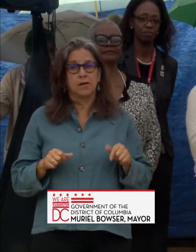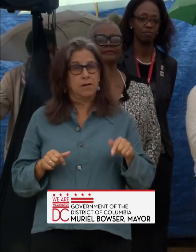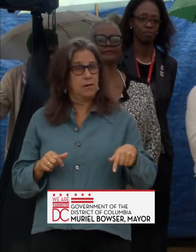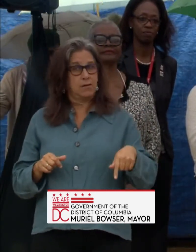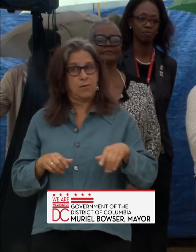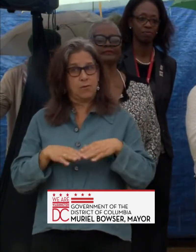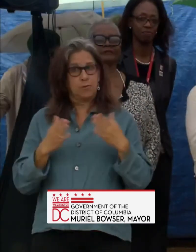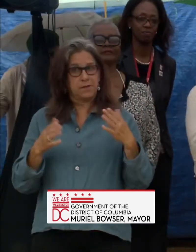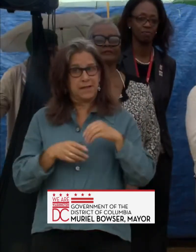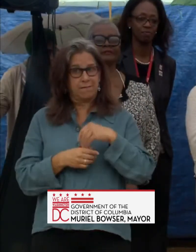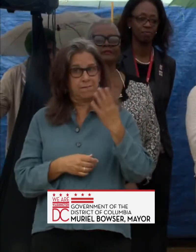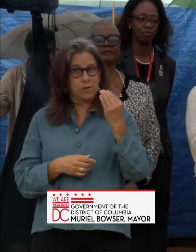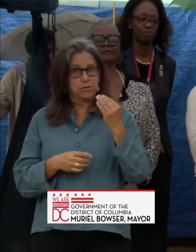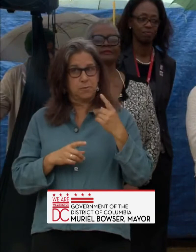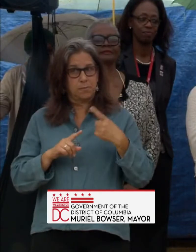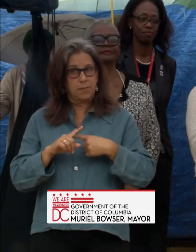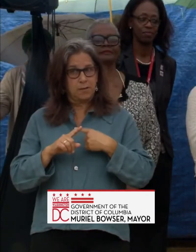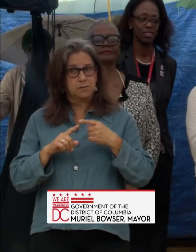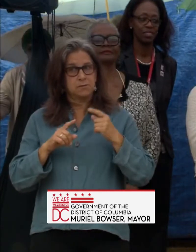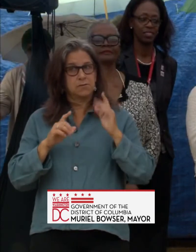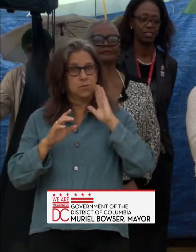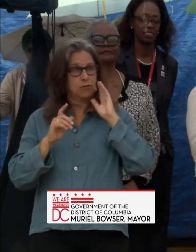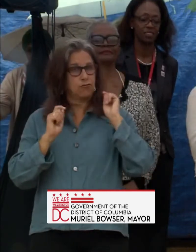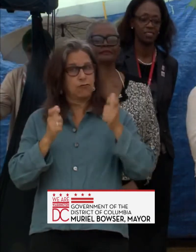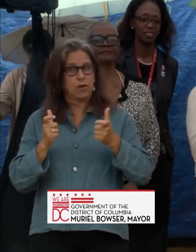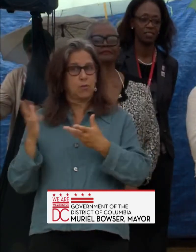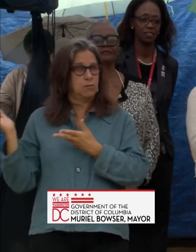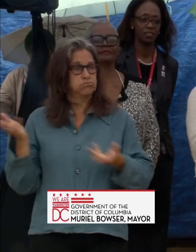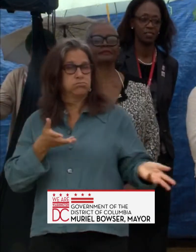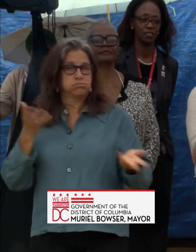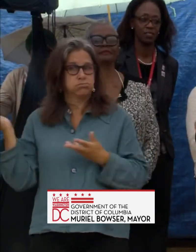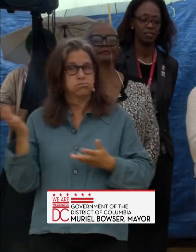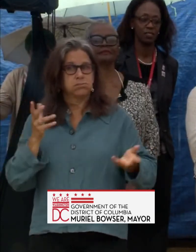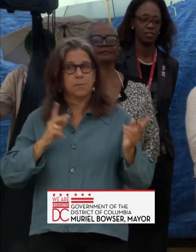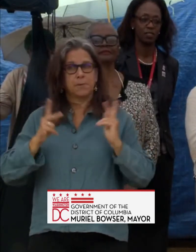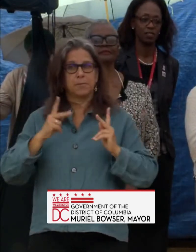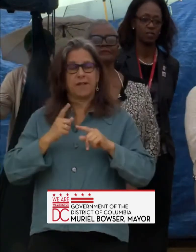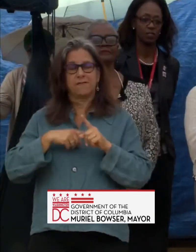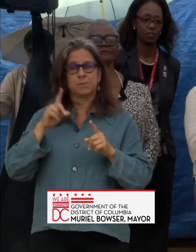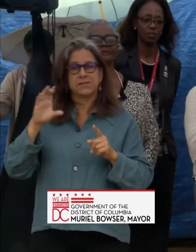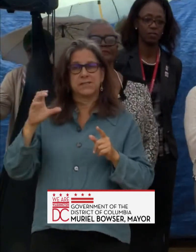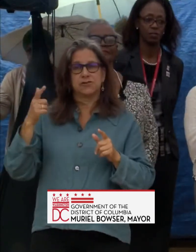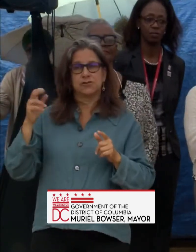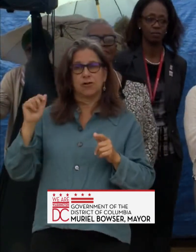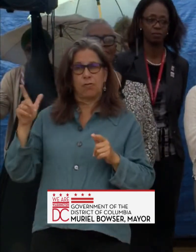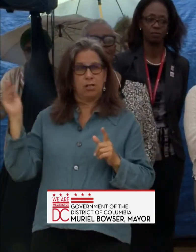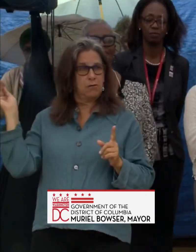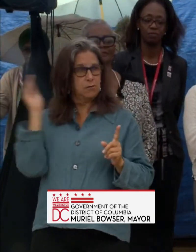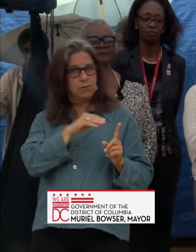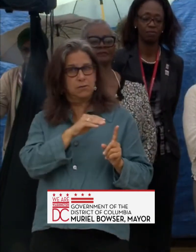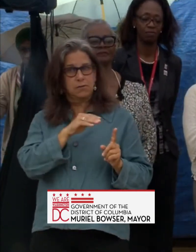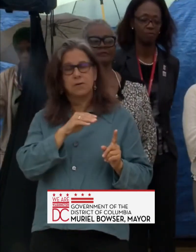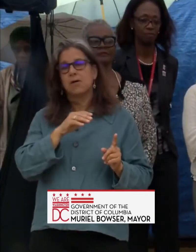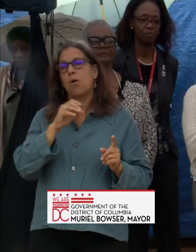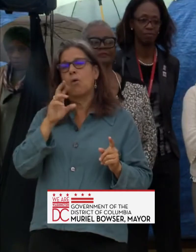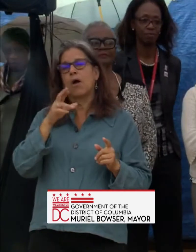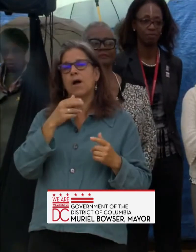GENERAL? OR ARE YOU GOING TO WAIT UNTIL ALL THE SITES ARE ONLINE AND MOVE EVERYBODY OUT KIND OF IN ONE GO? WE'RE GOING TO USE THE FACILITY JUST AS SOON AS IT'S READY.